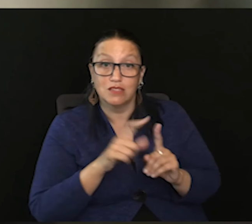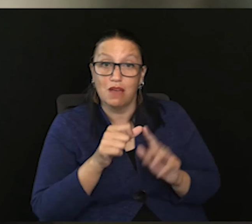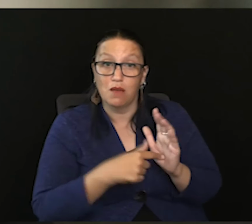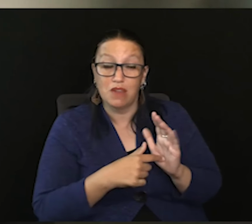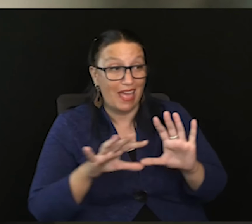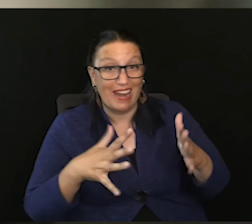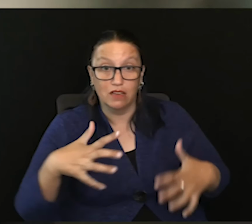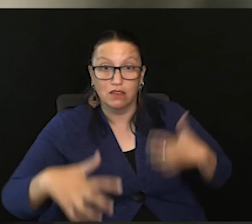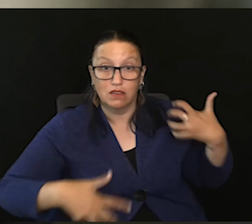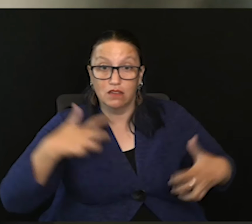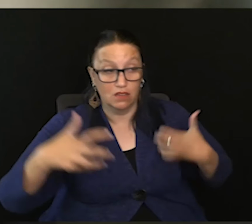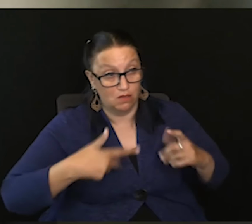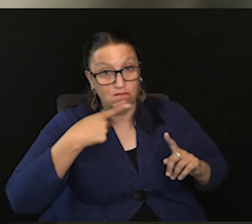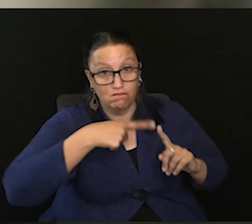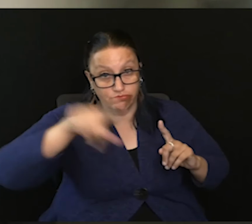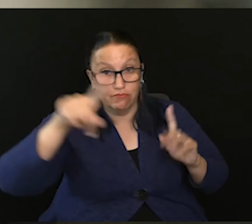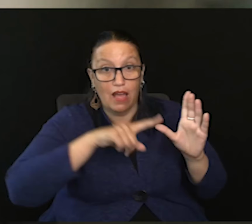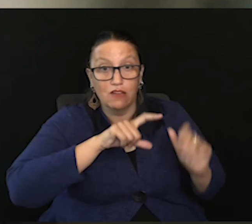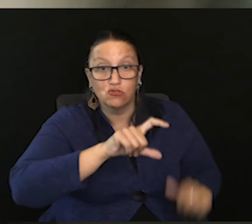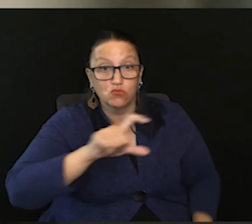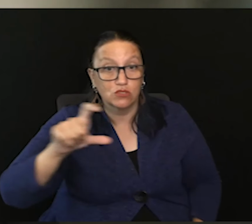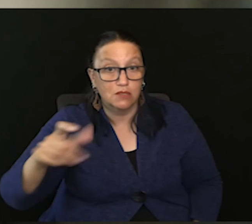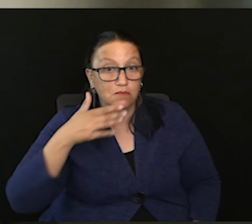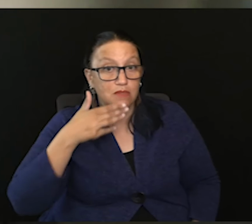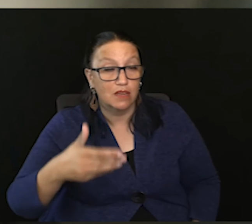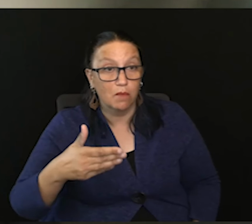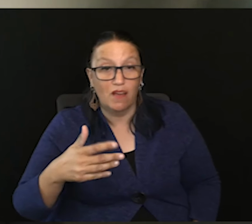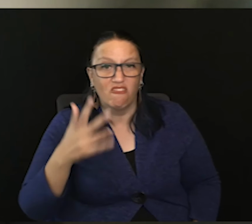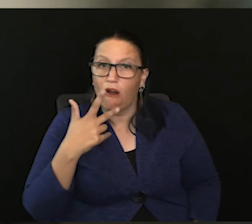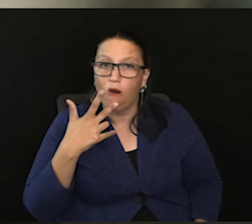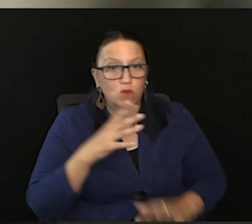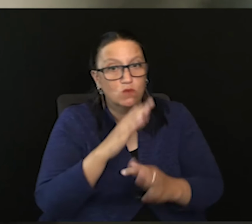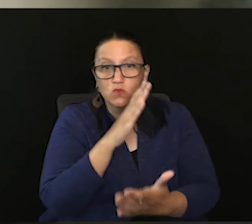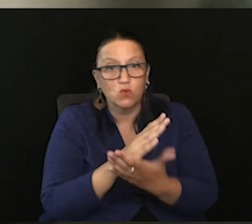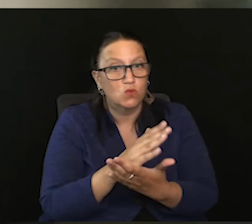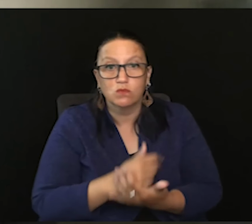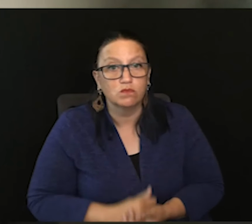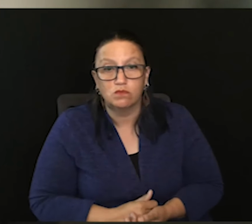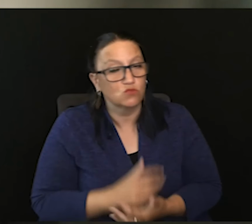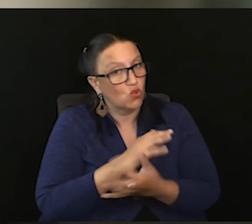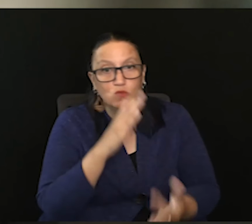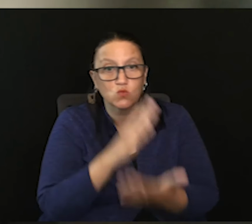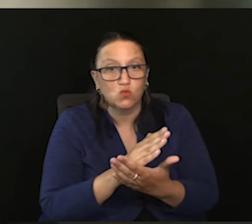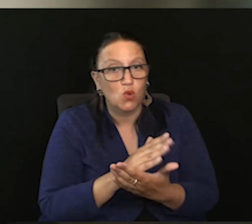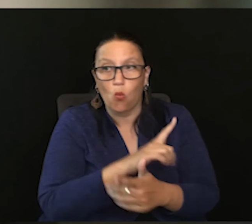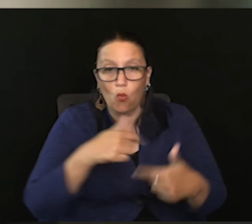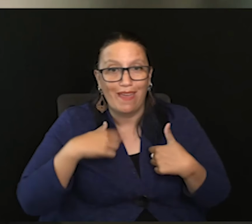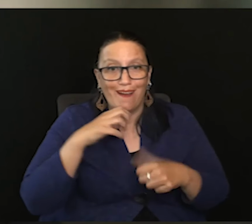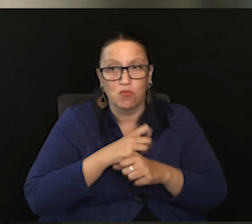overnight to refer any of these cases to the ACCC. It is simply false, misleading, and untrue.